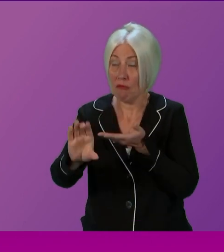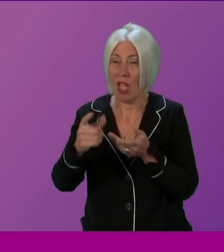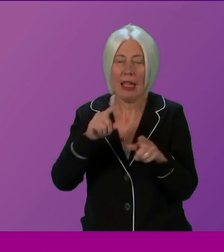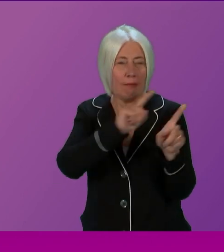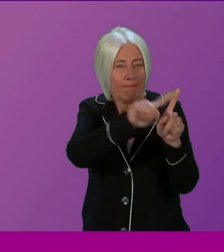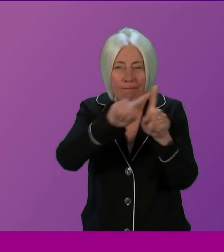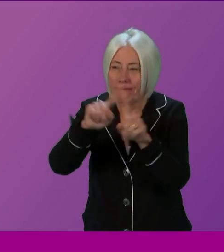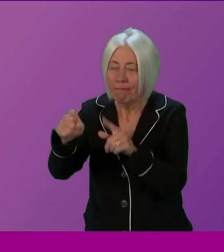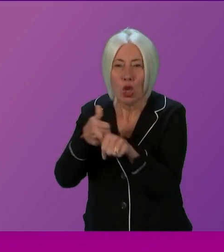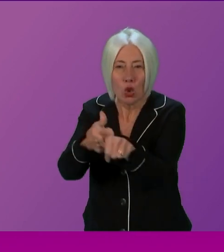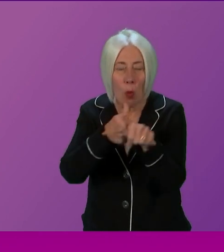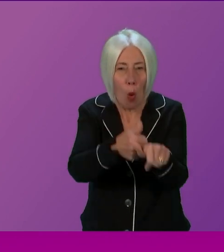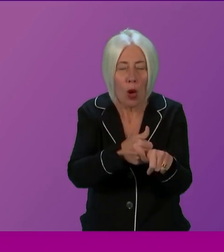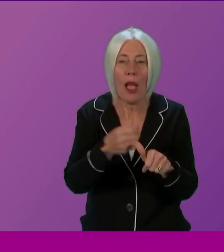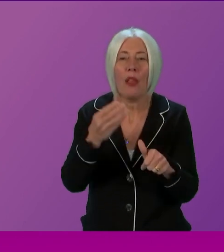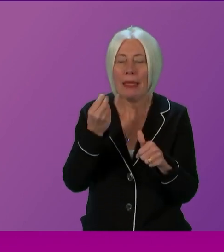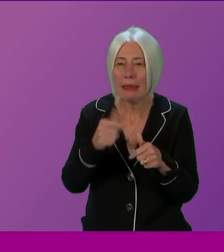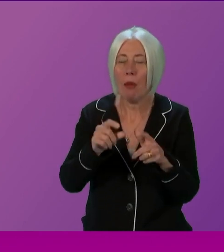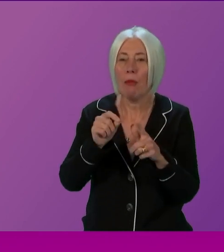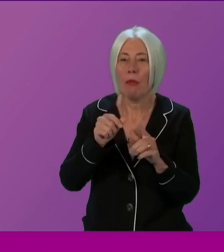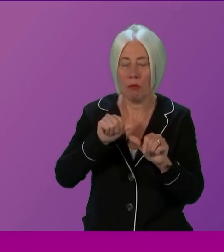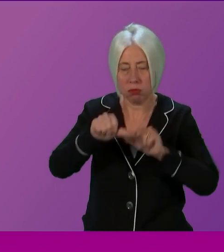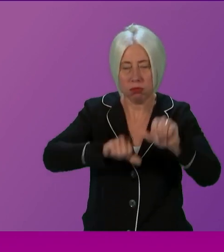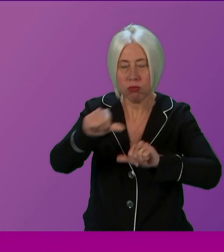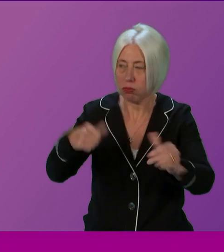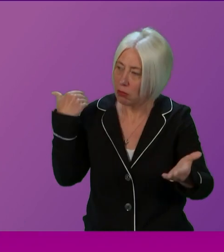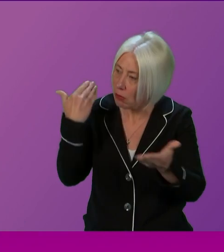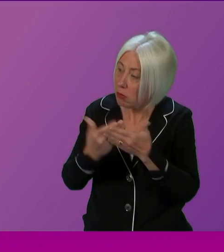support via some long-standing programmes that have already supported over 150,000